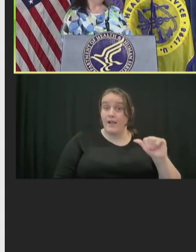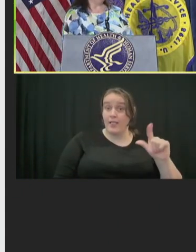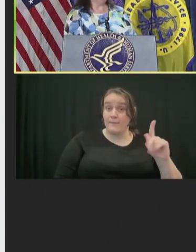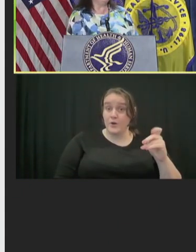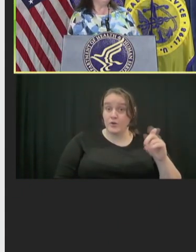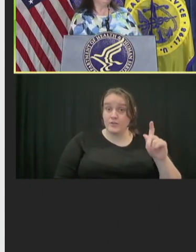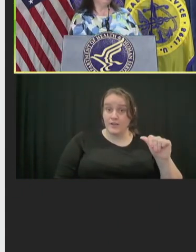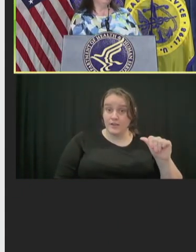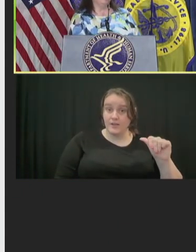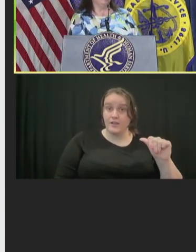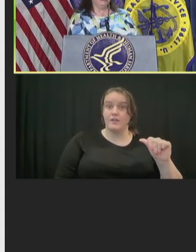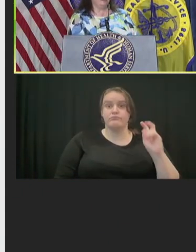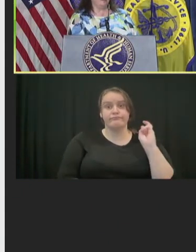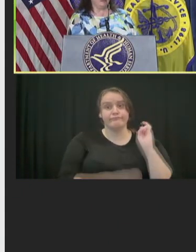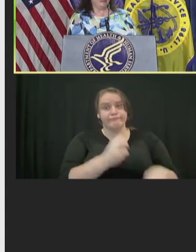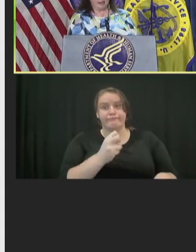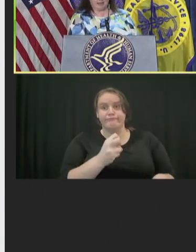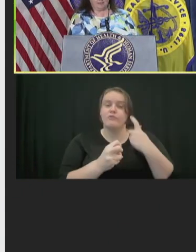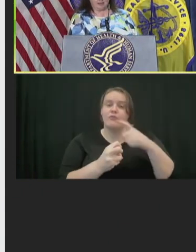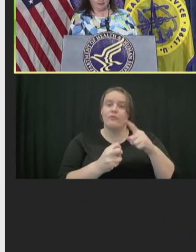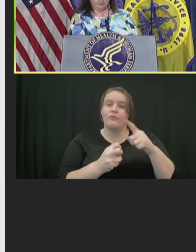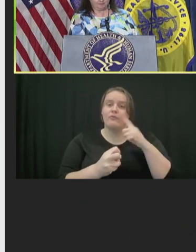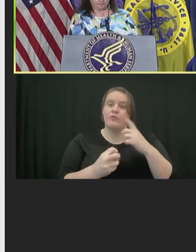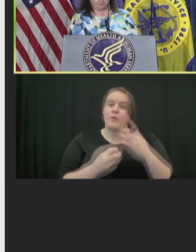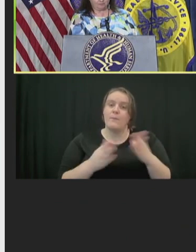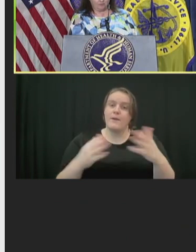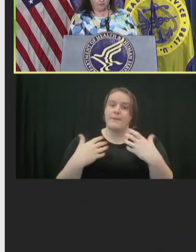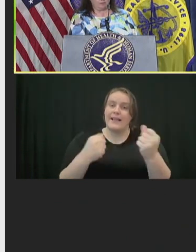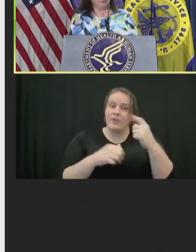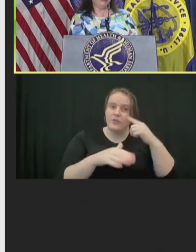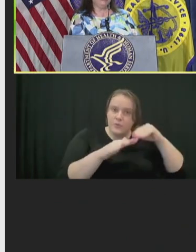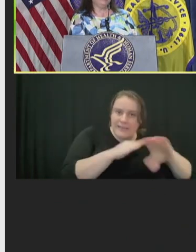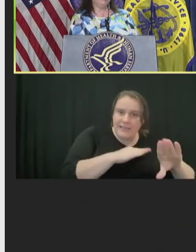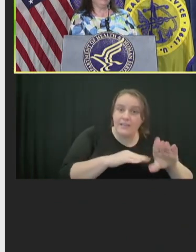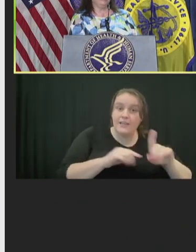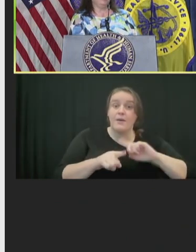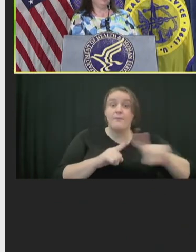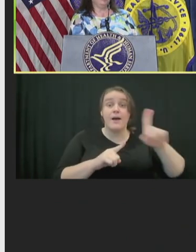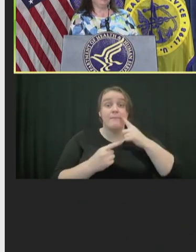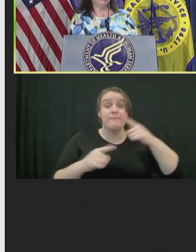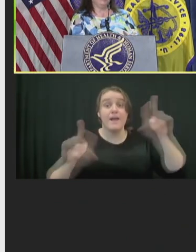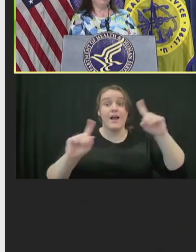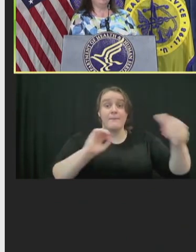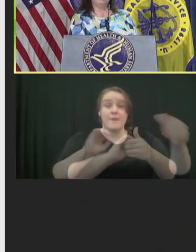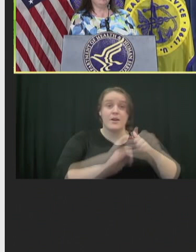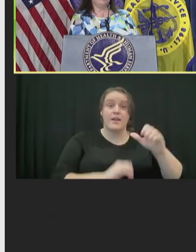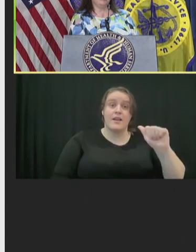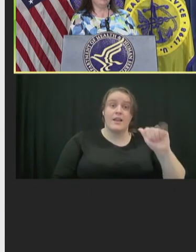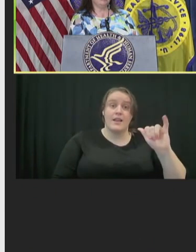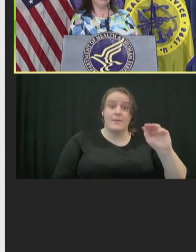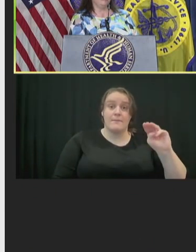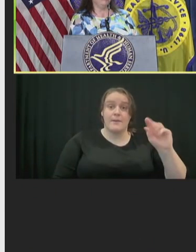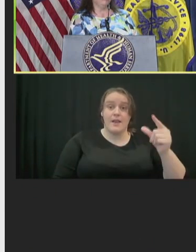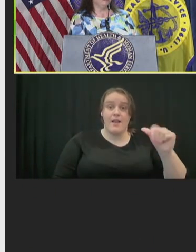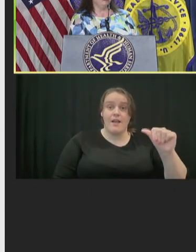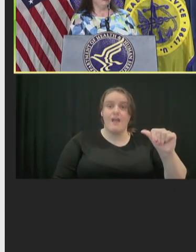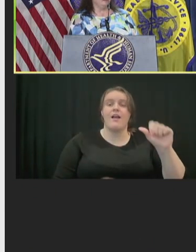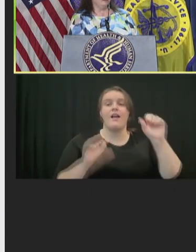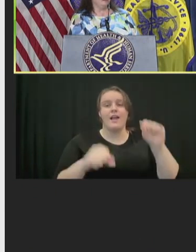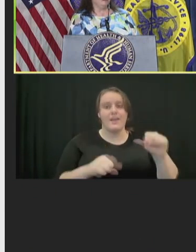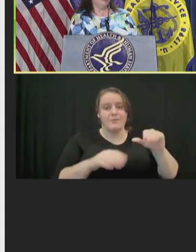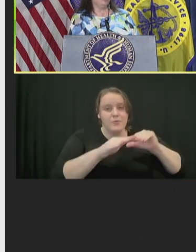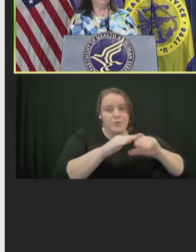But once we started working with AIMGA, we were able to get into some very specific, targeted